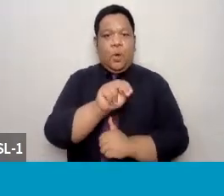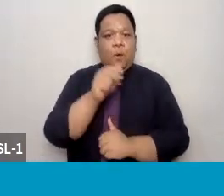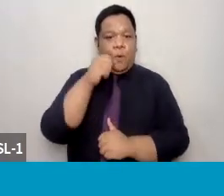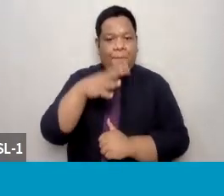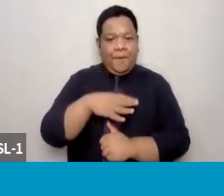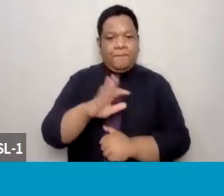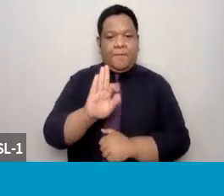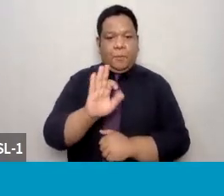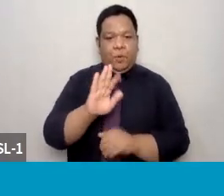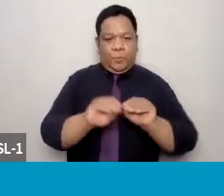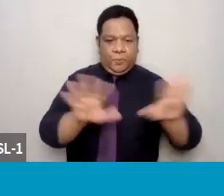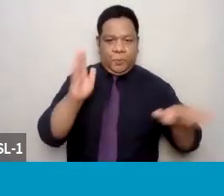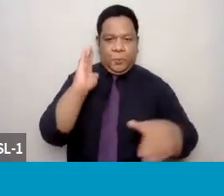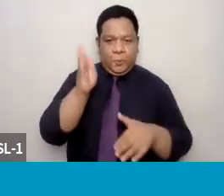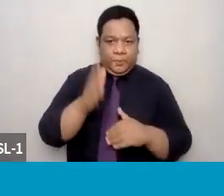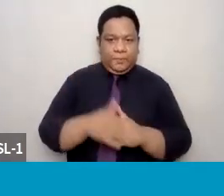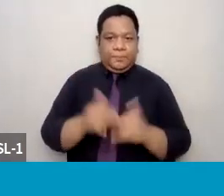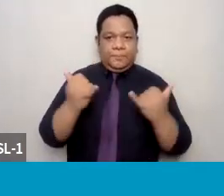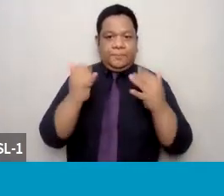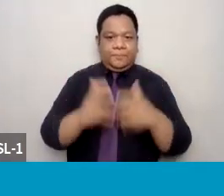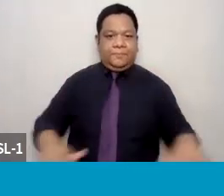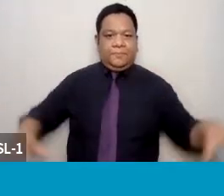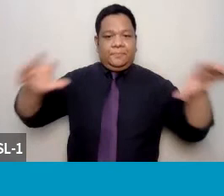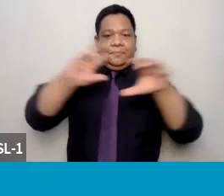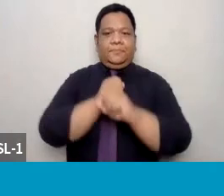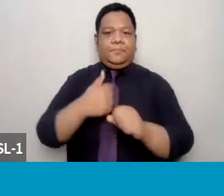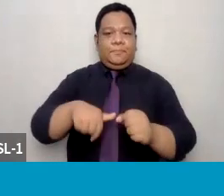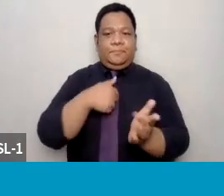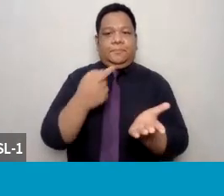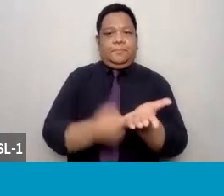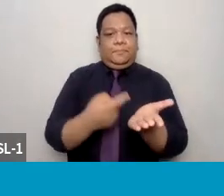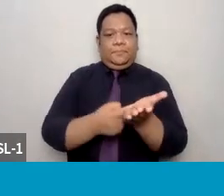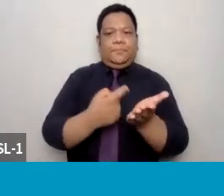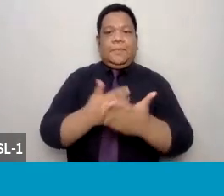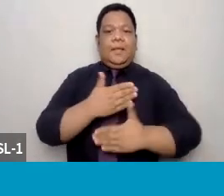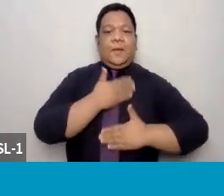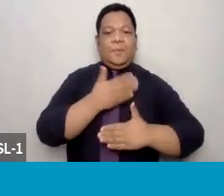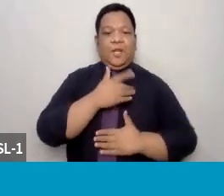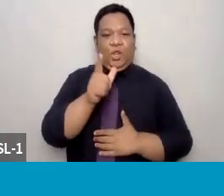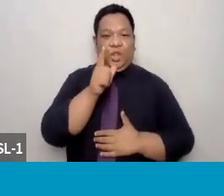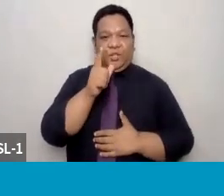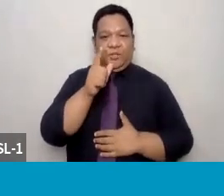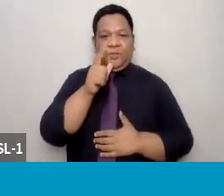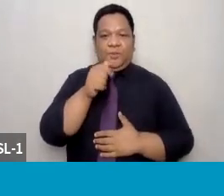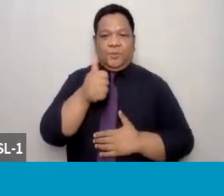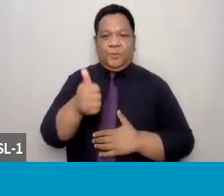This is where our discussion ends. Happy lunch and good afternoon to all.